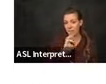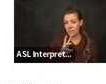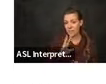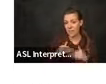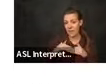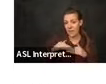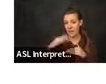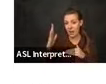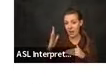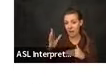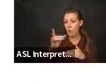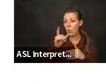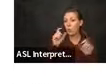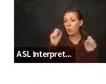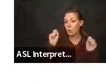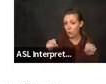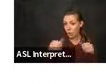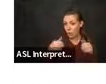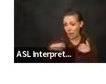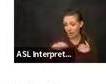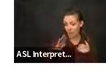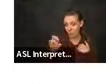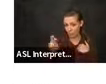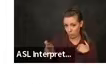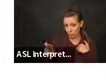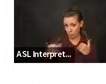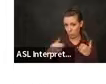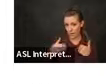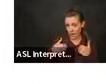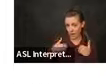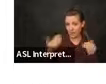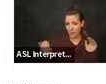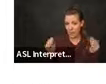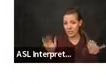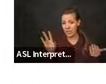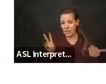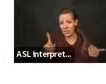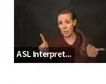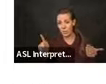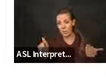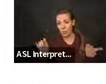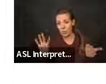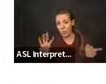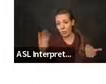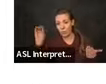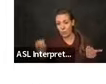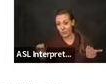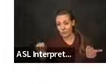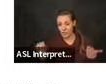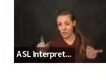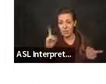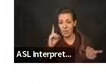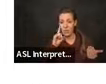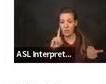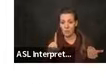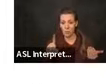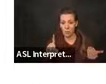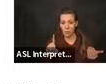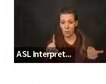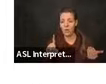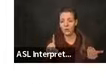are eligible to receive their booster dose versus 71.4% of 65 plus year olds is the